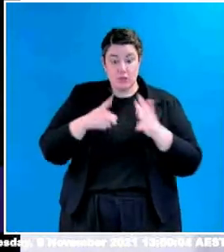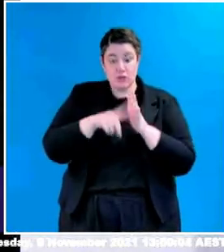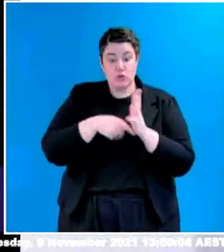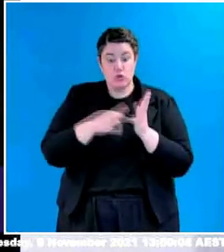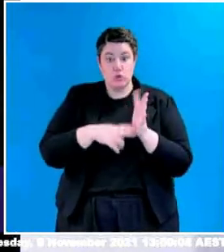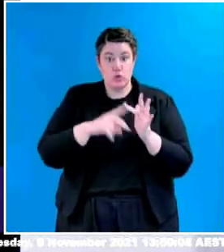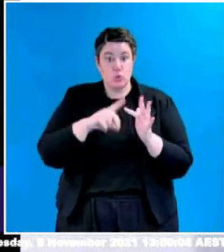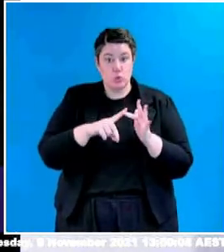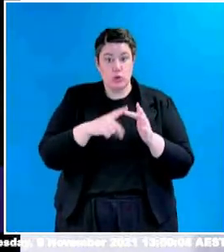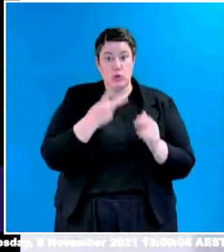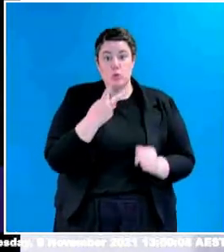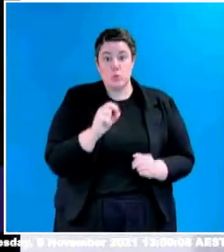last year.